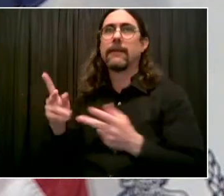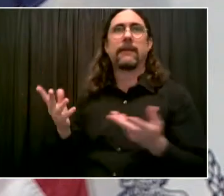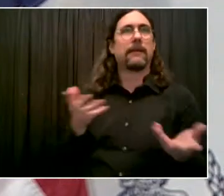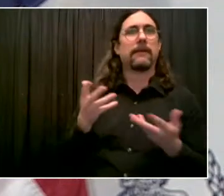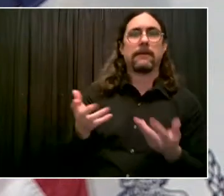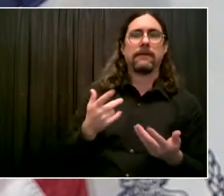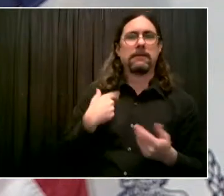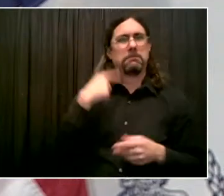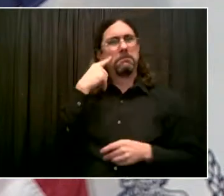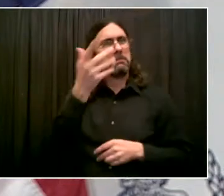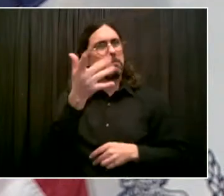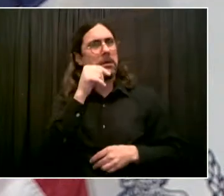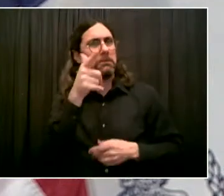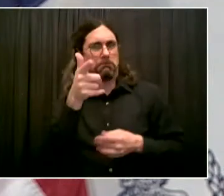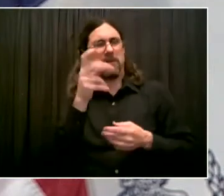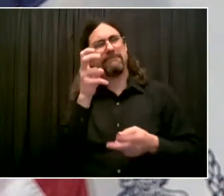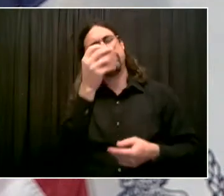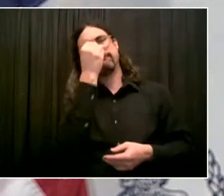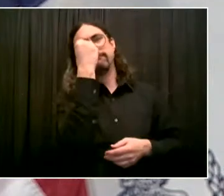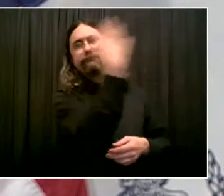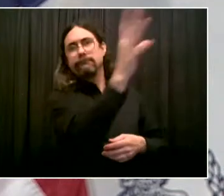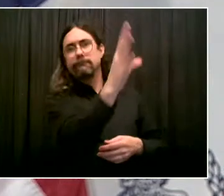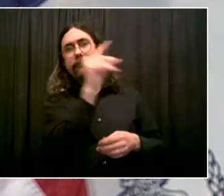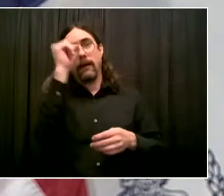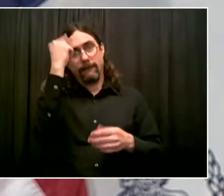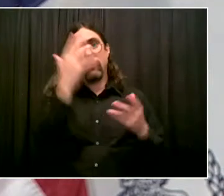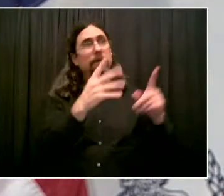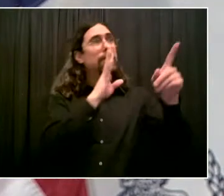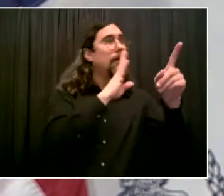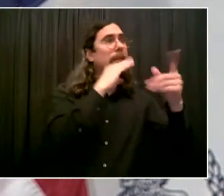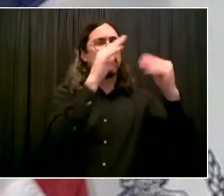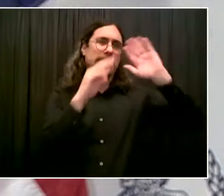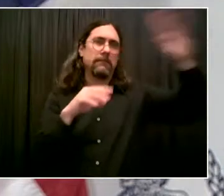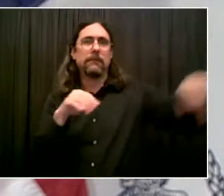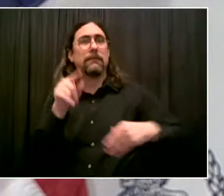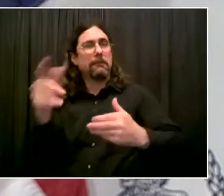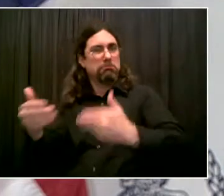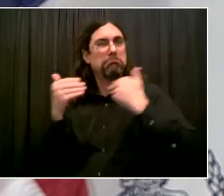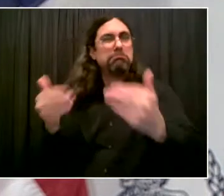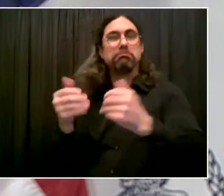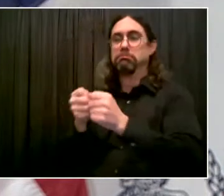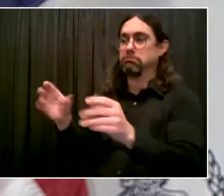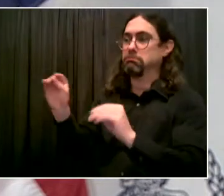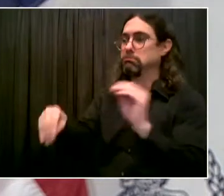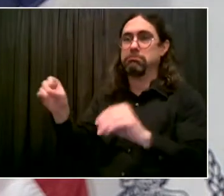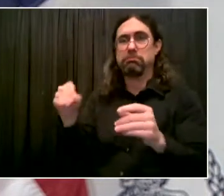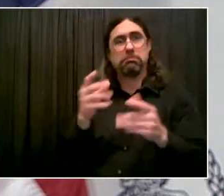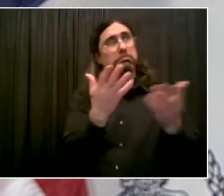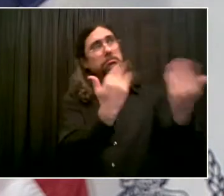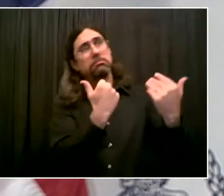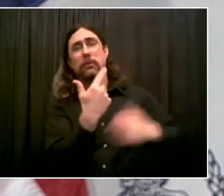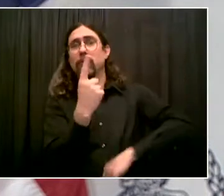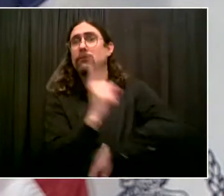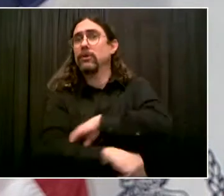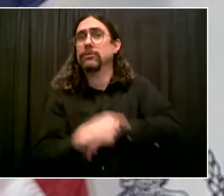PEOPLE THAT NEED TO BE VACCINATED? WE HAHAEV TALKED ABOUT THIS BEFORE IN